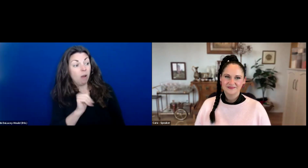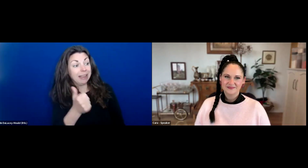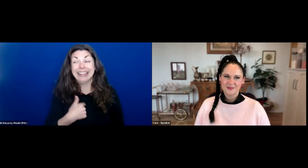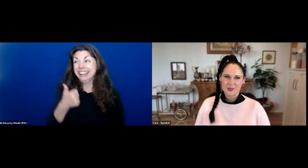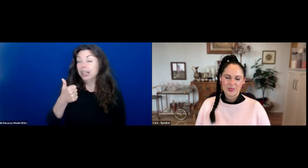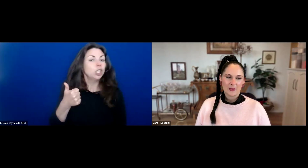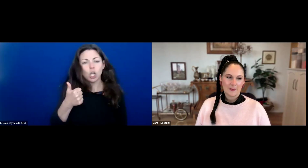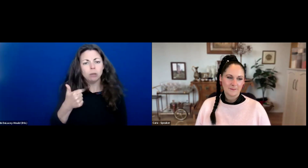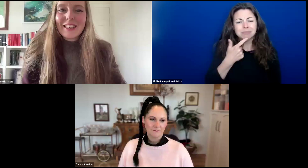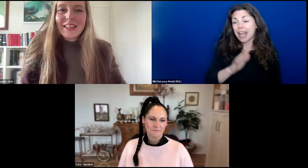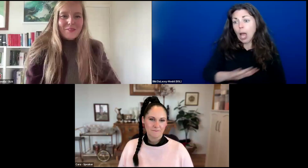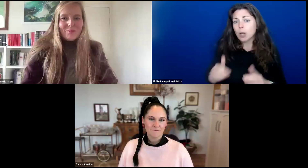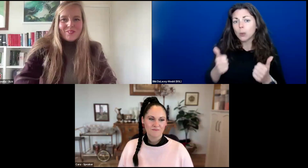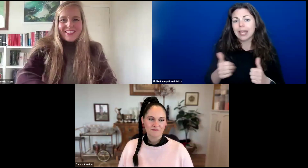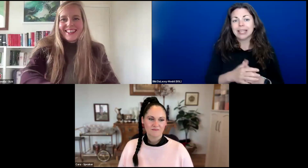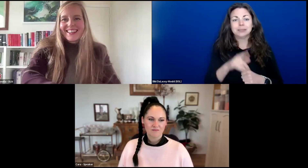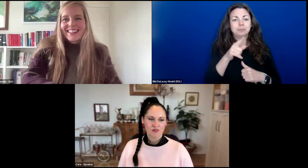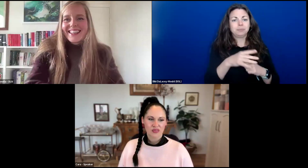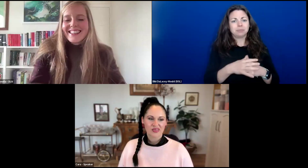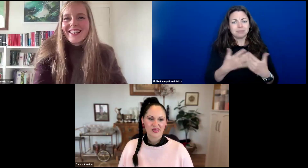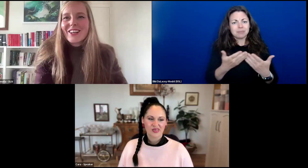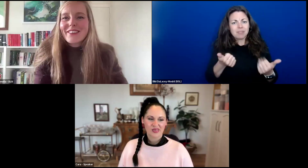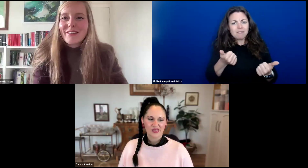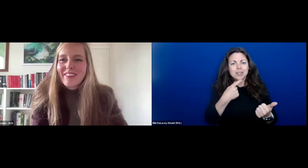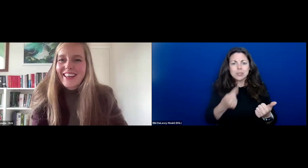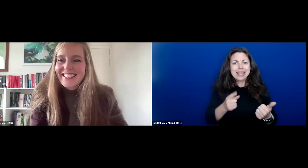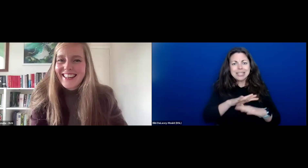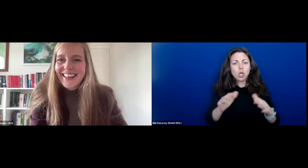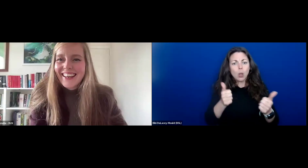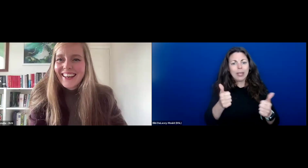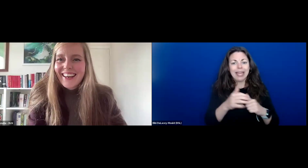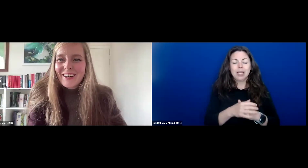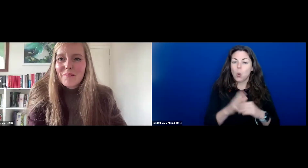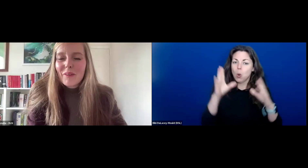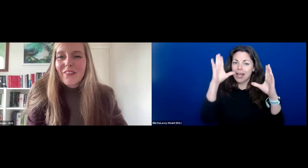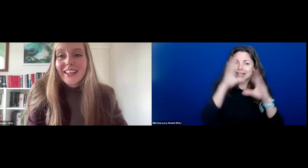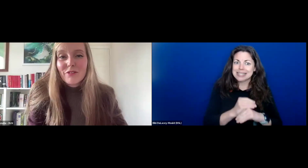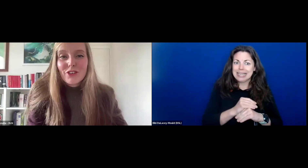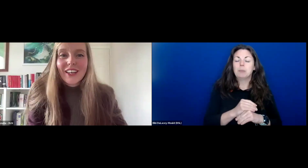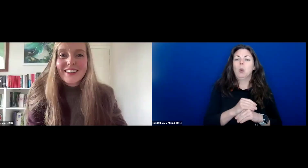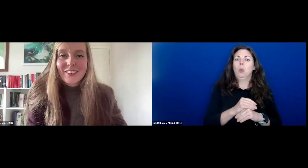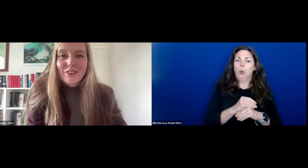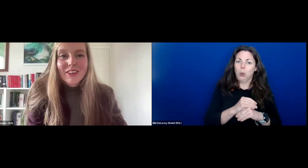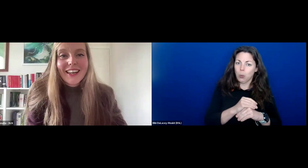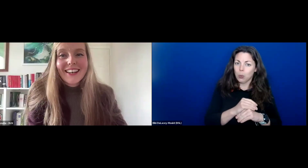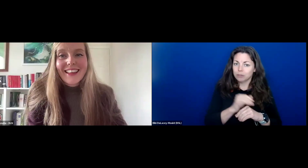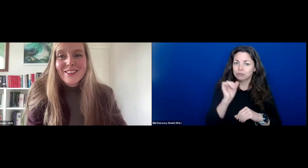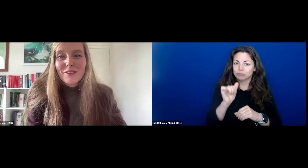Amelia: Yeah. I think sleep is it's an elusive thing, isn't it? Well, thank you for joining us. I know it's really early there,